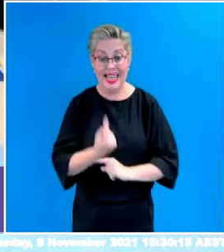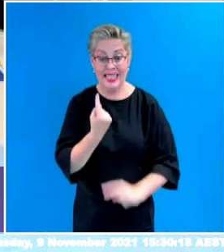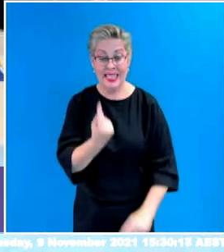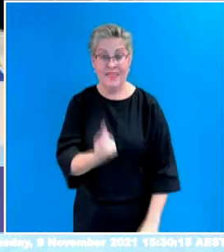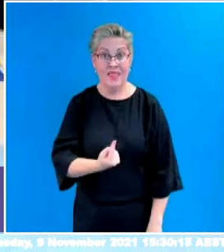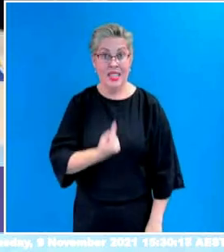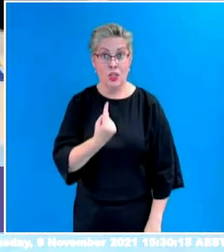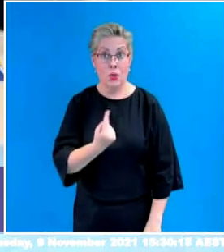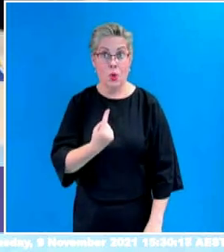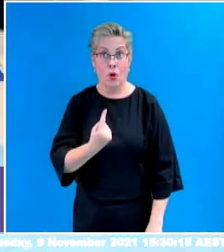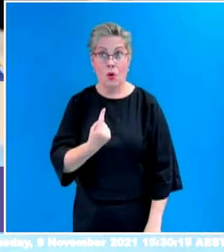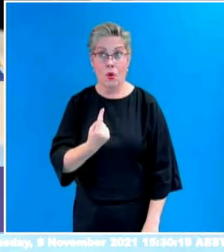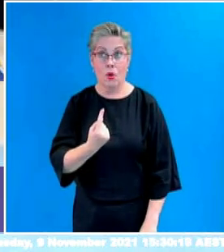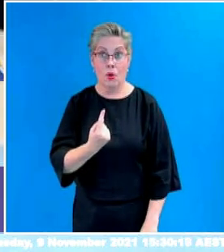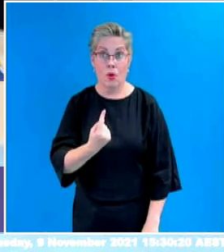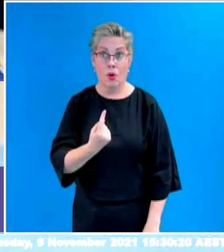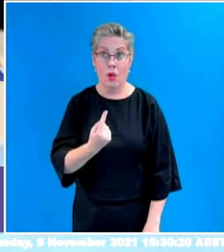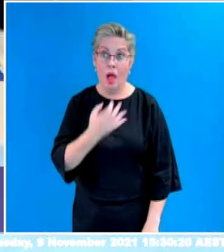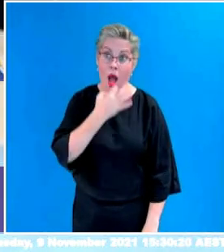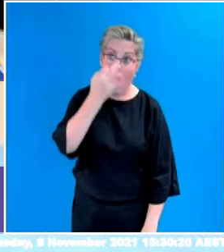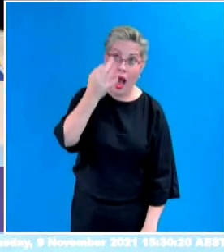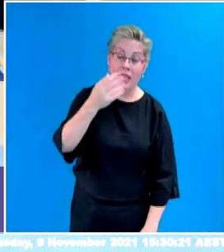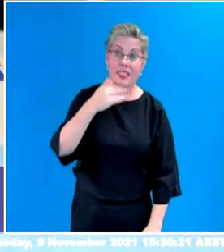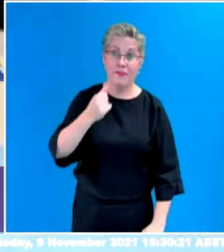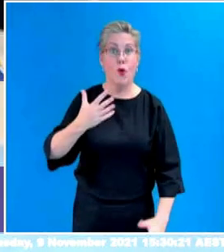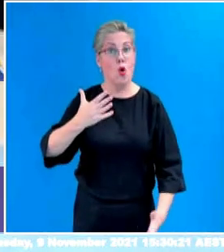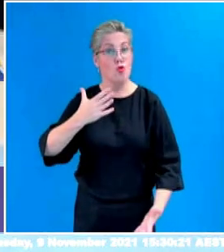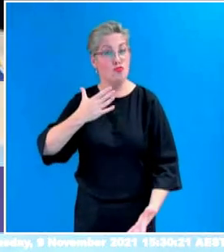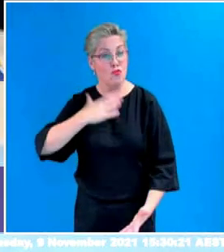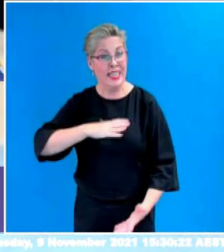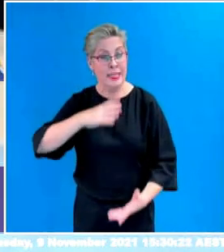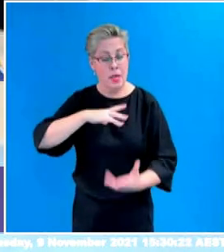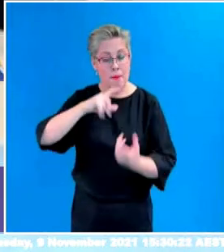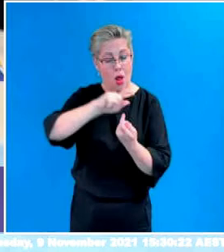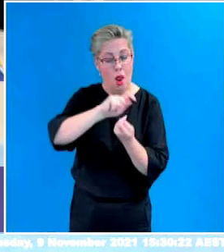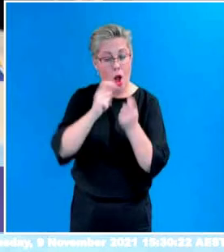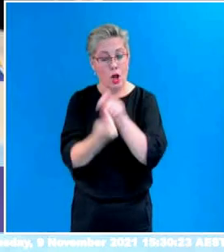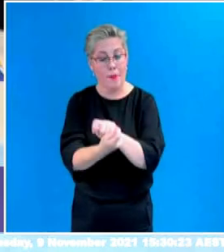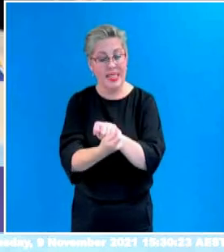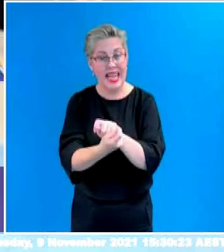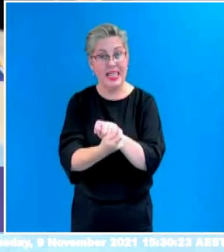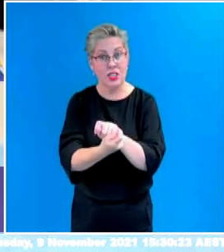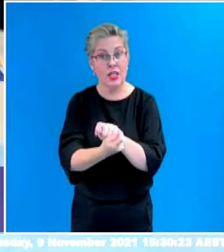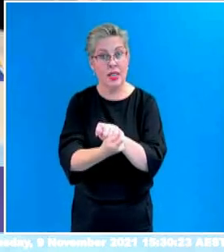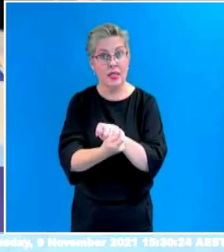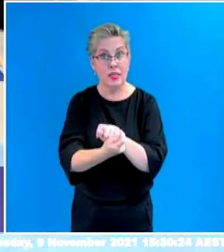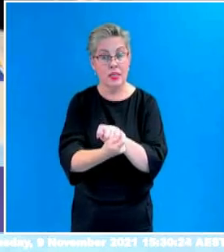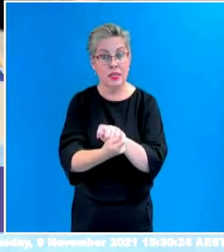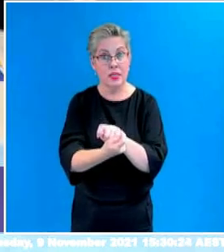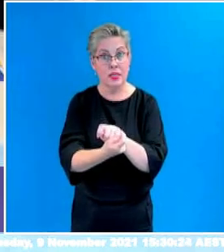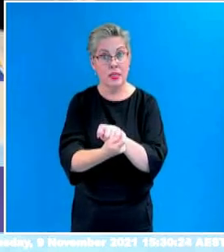request for a reasonable accommodation that meets the test of resources, and so on. That is my second element.